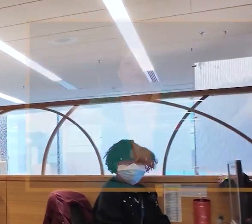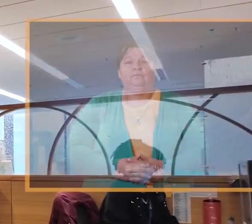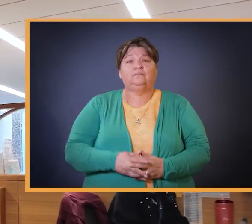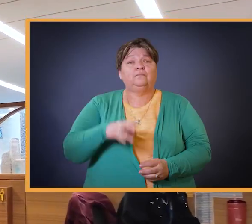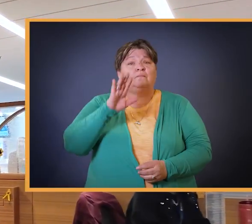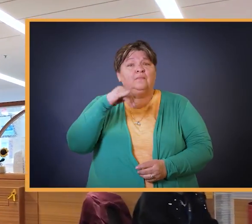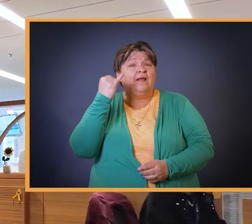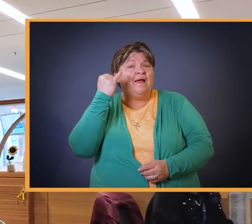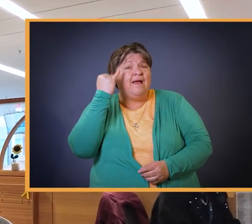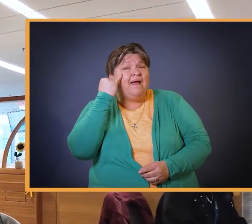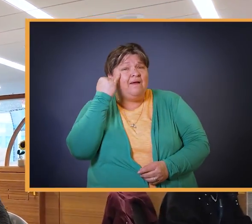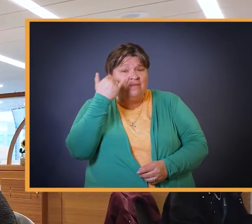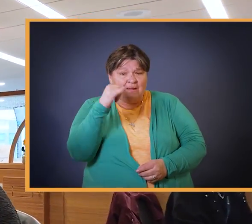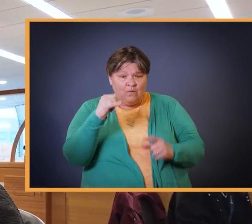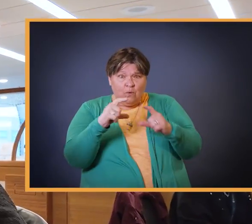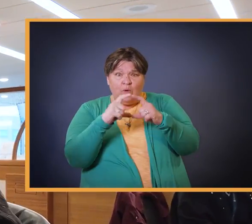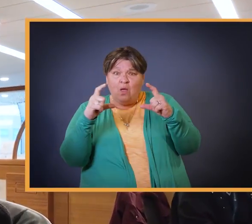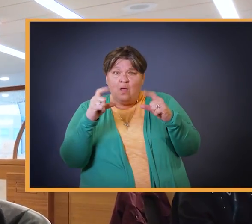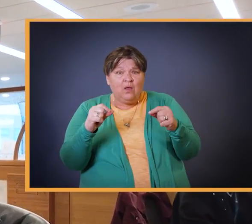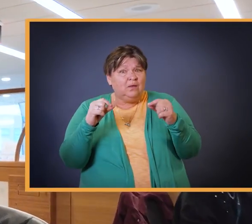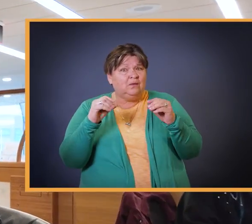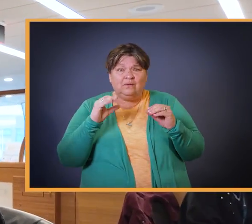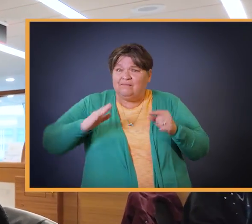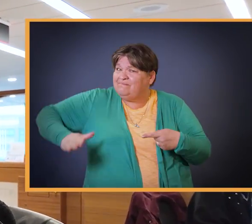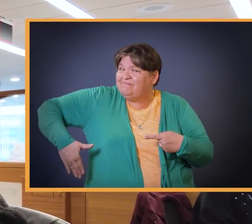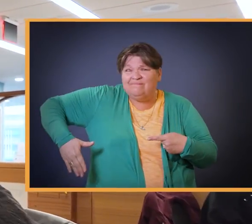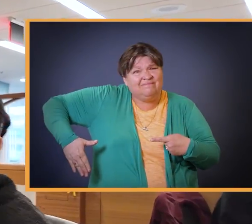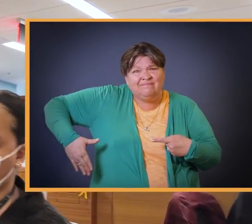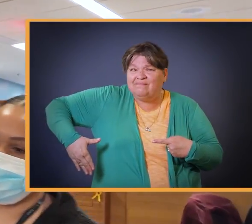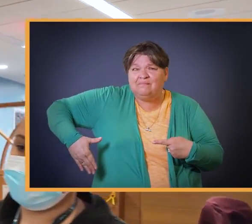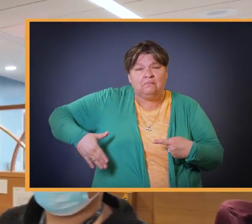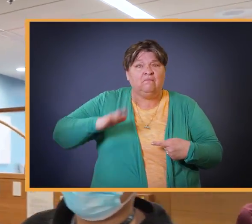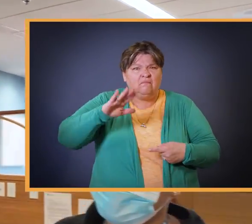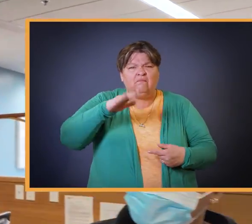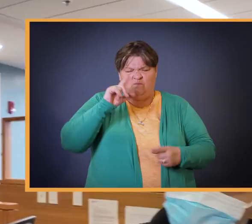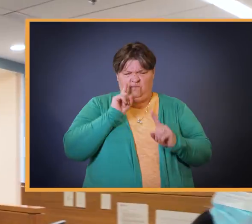you will get an RTLS badge if you did not get one already.